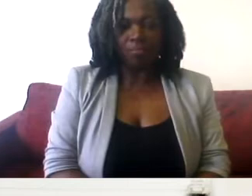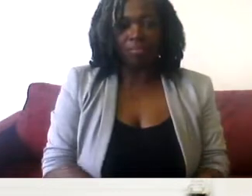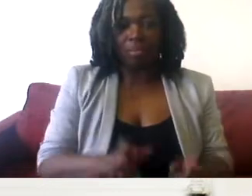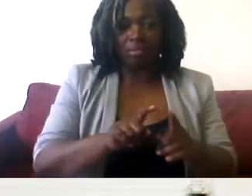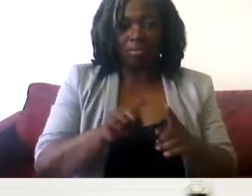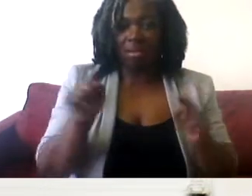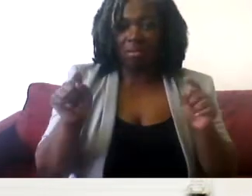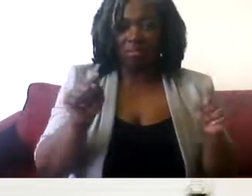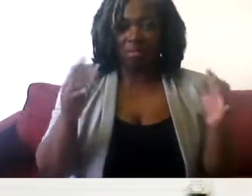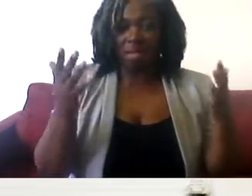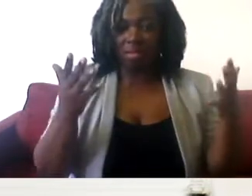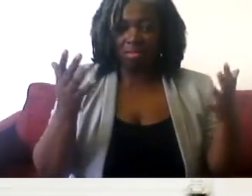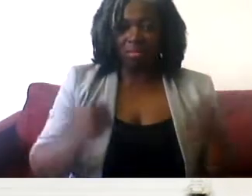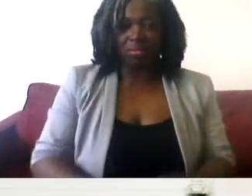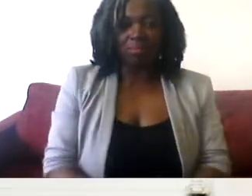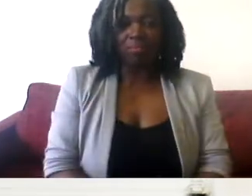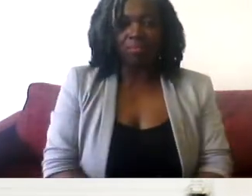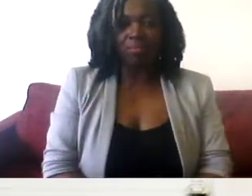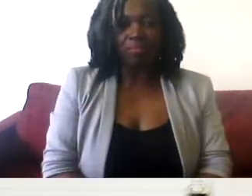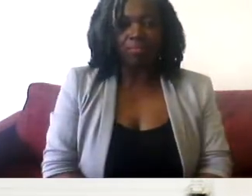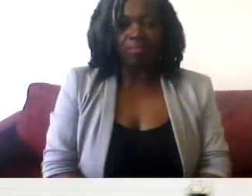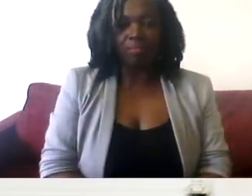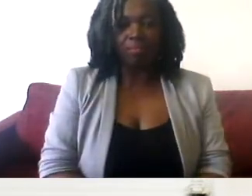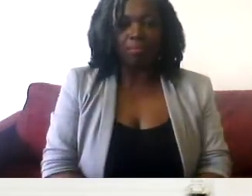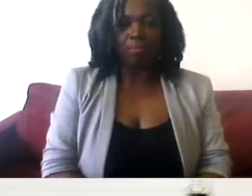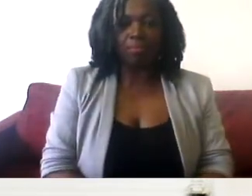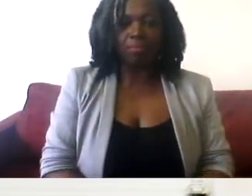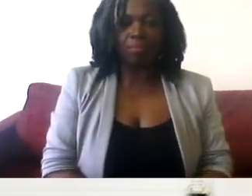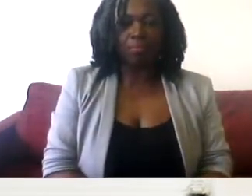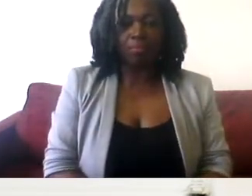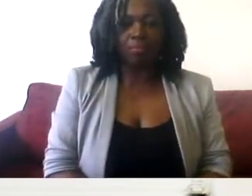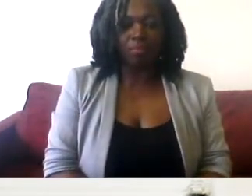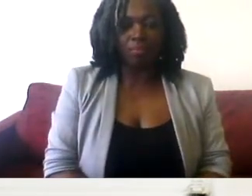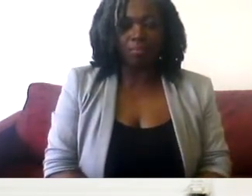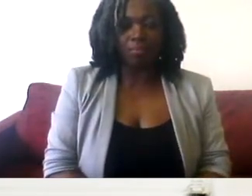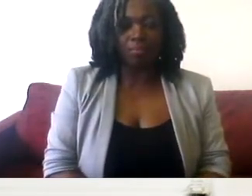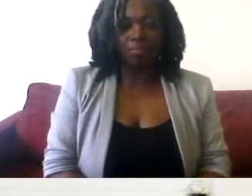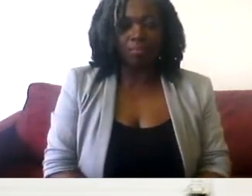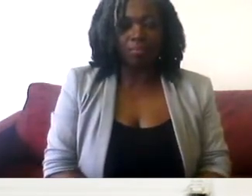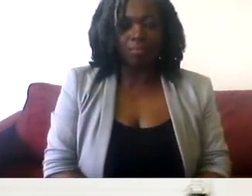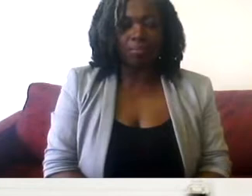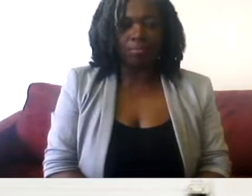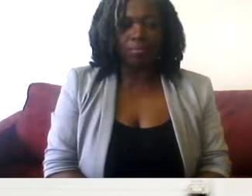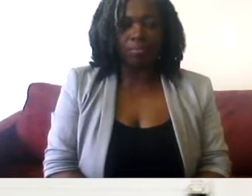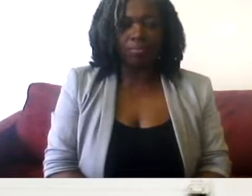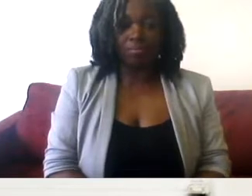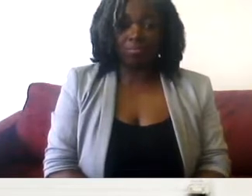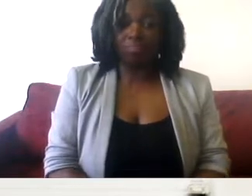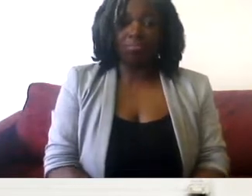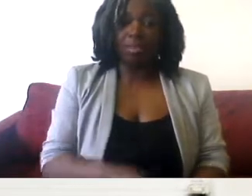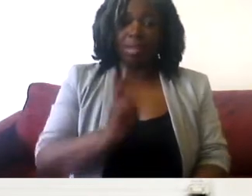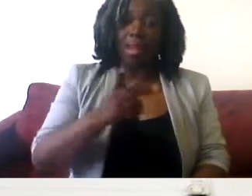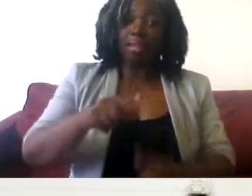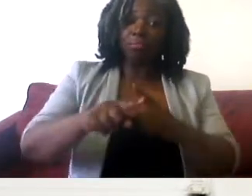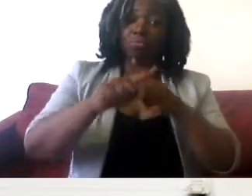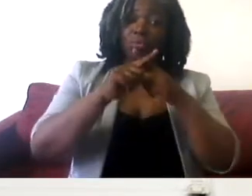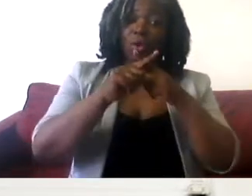out. We'll do the same thing on the other